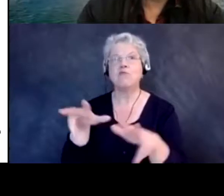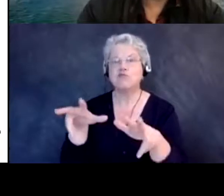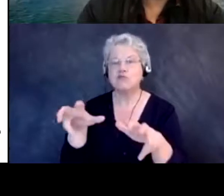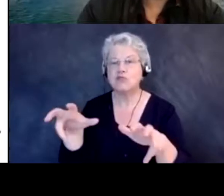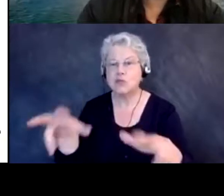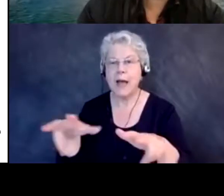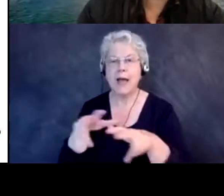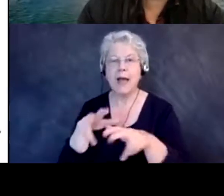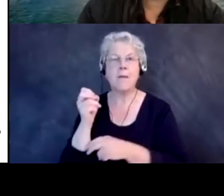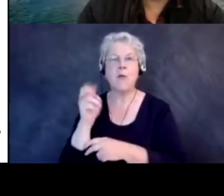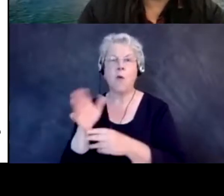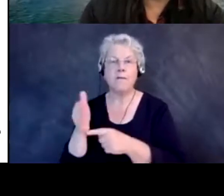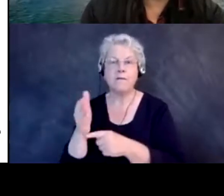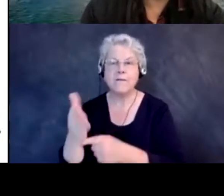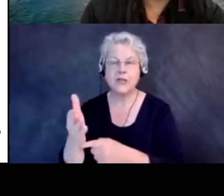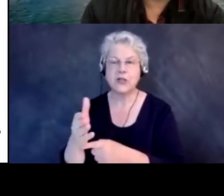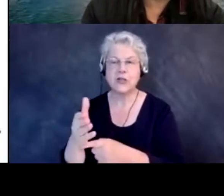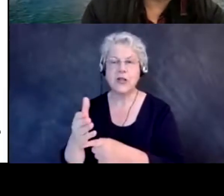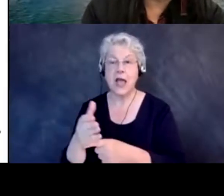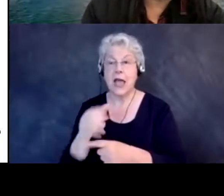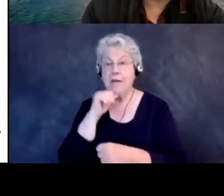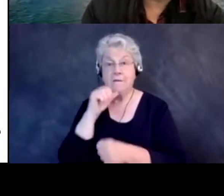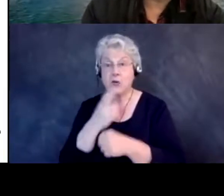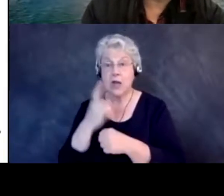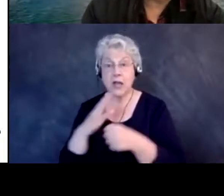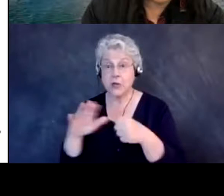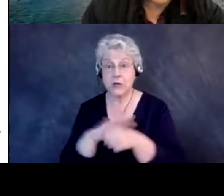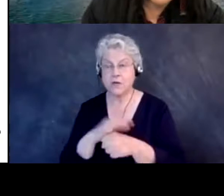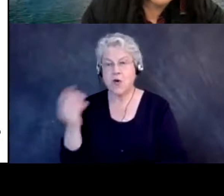you need to return what you don't use back into the ocean because it’s part of the ecosystem.